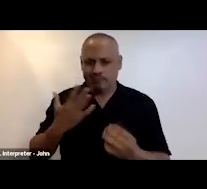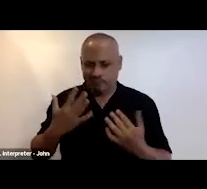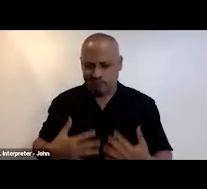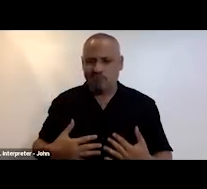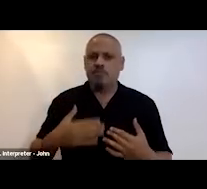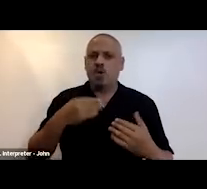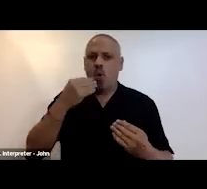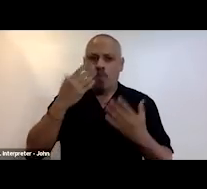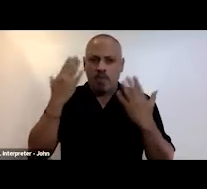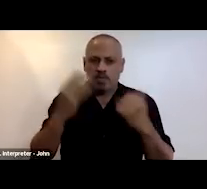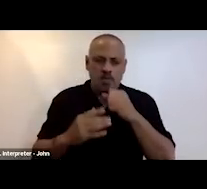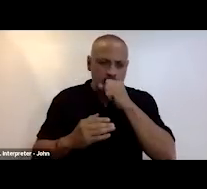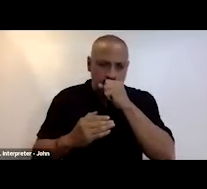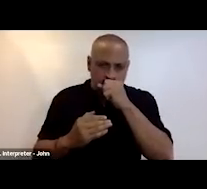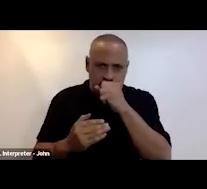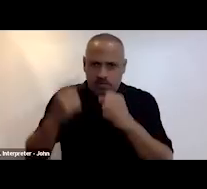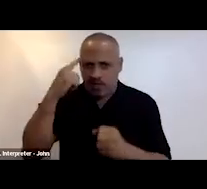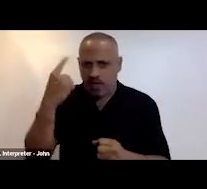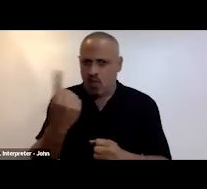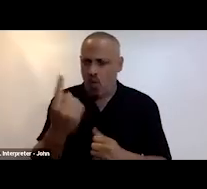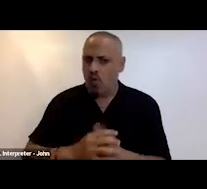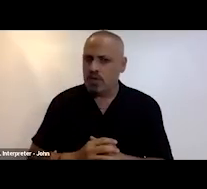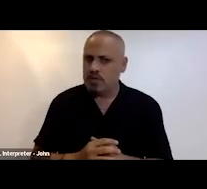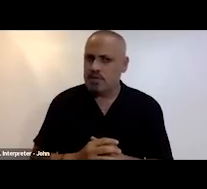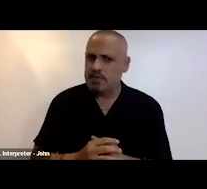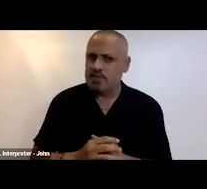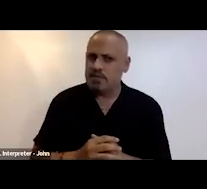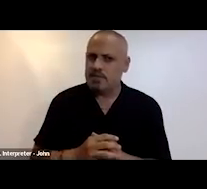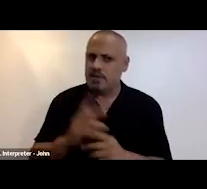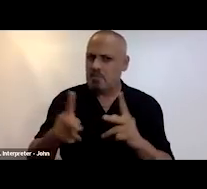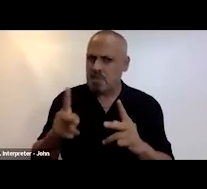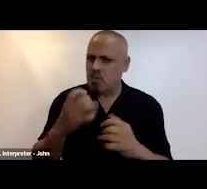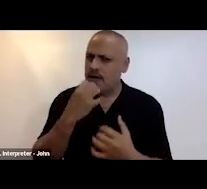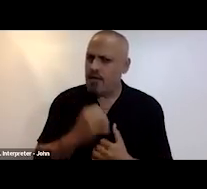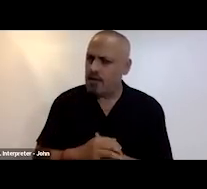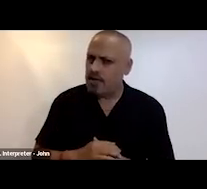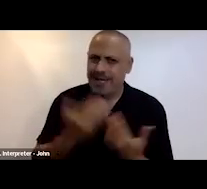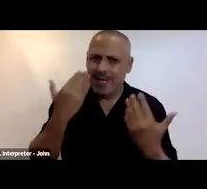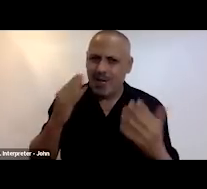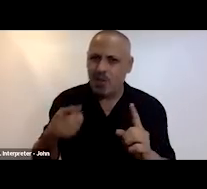I always thought there's like the stigma of homeless people and they just think that you don't know until you're out here doing it,